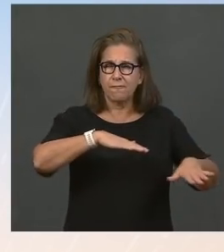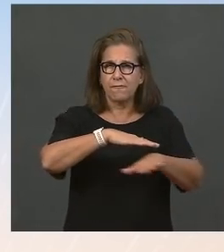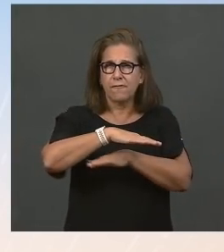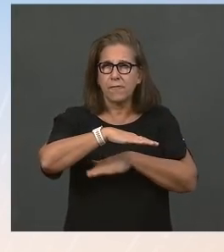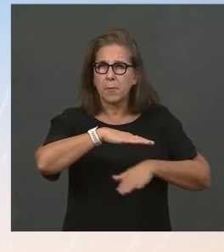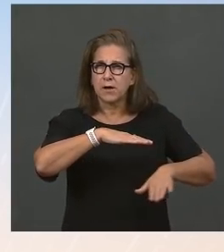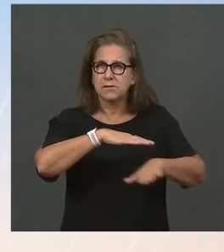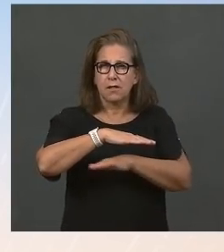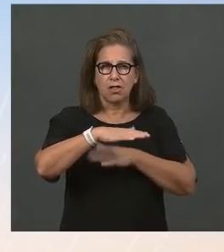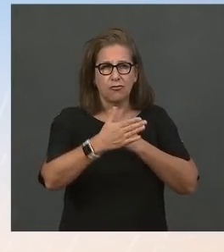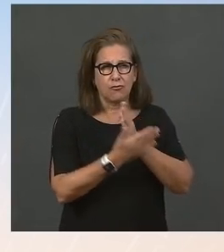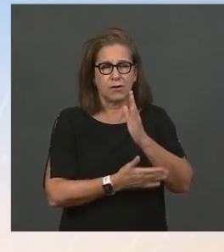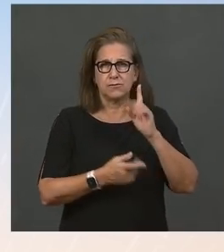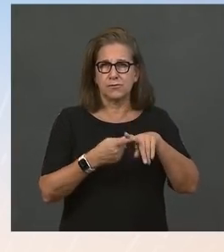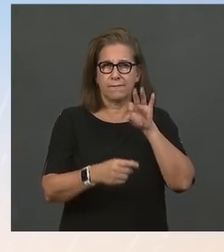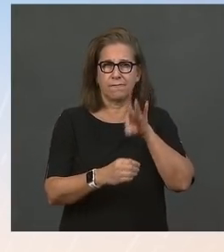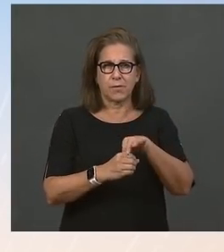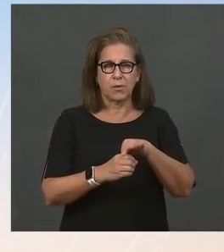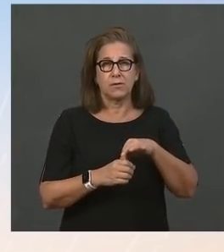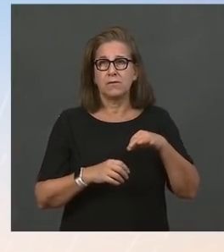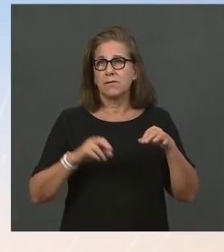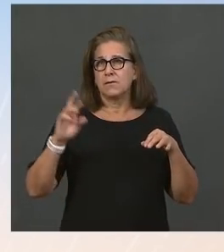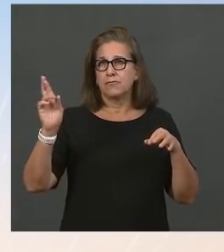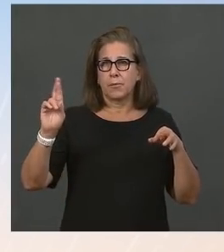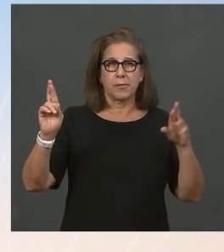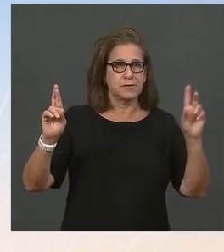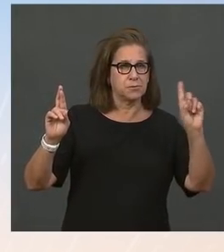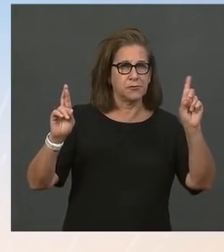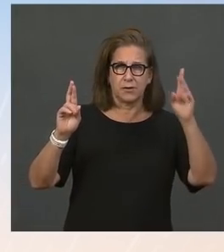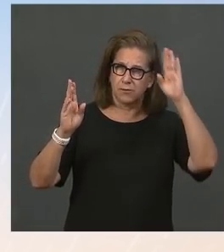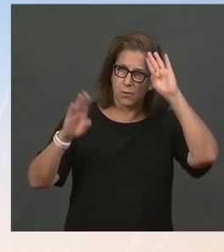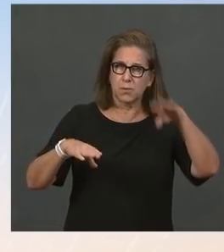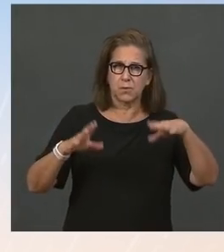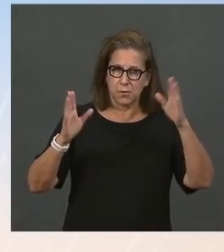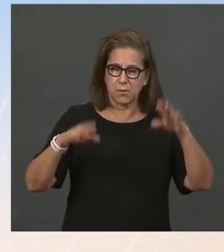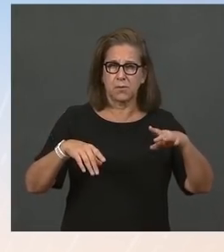He spoke back in March about -- about his concerns or how he would view it